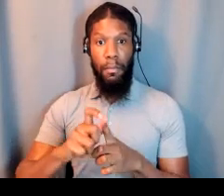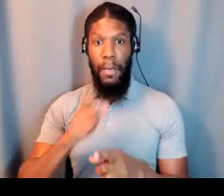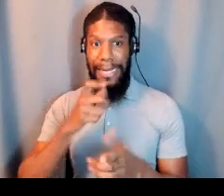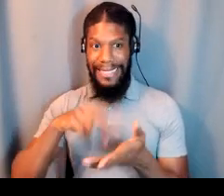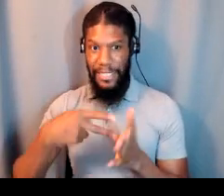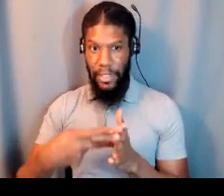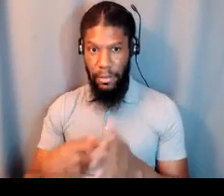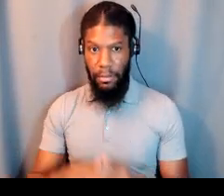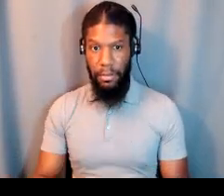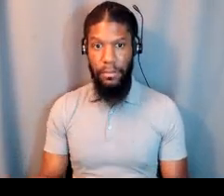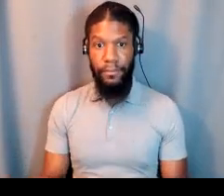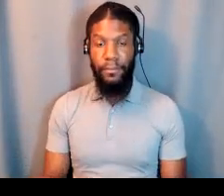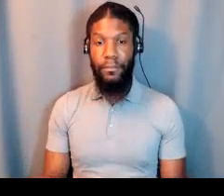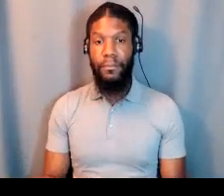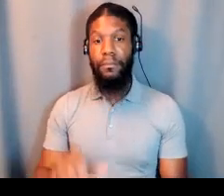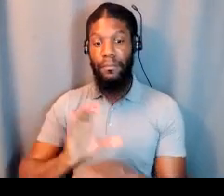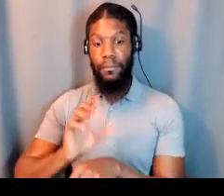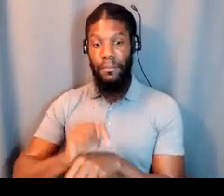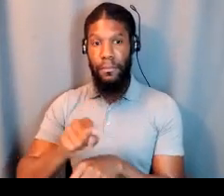who is intentionally perpetuating racist ideologies,